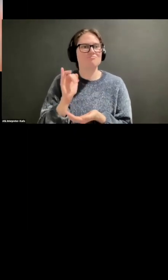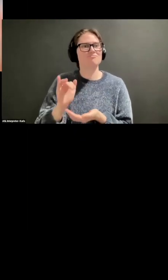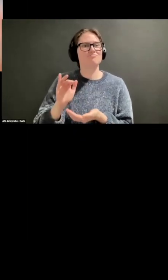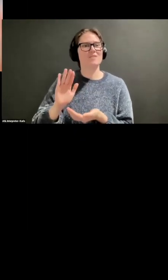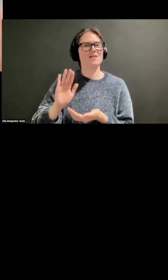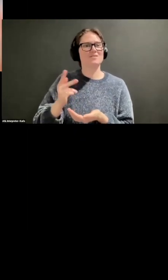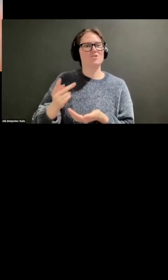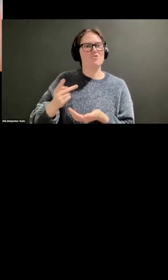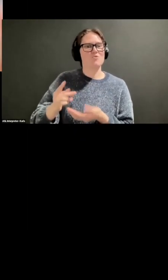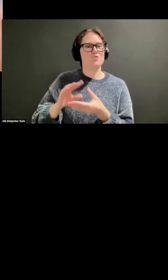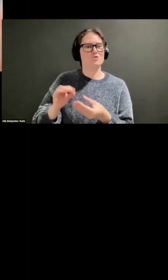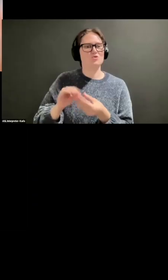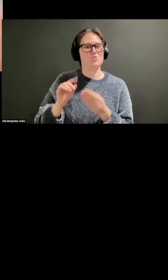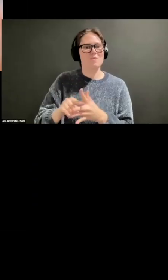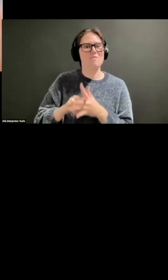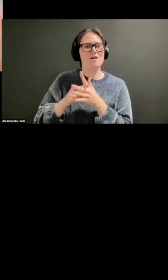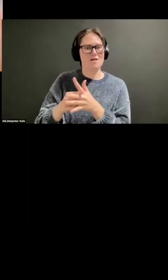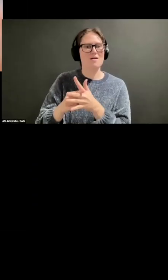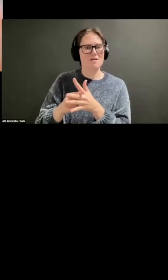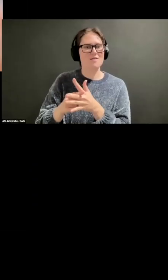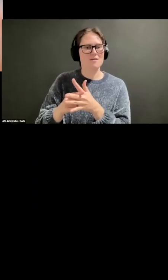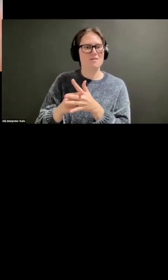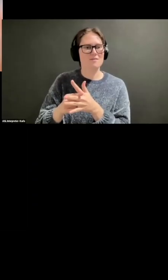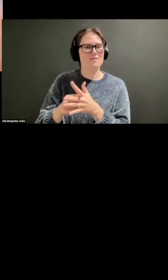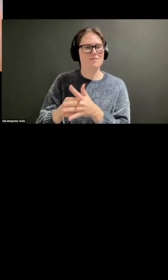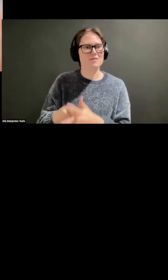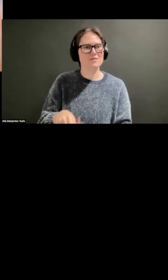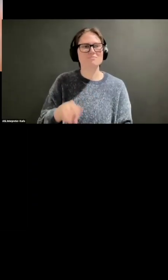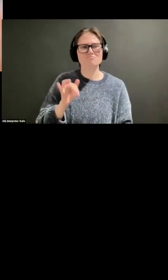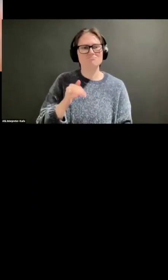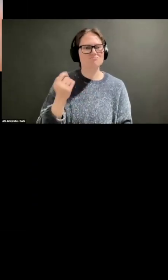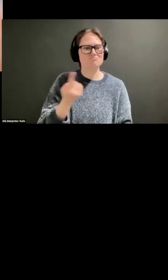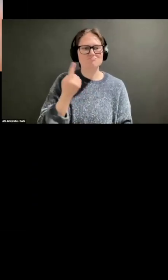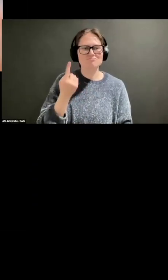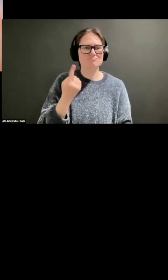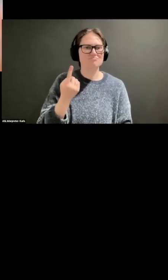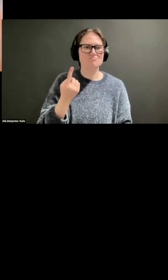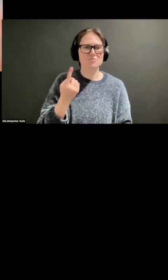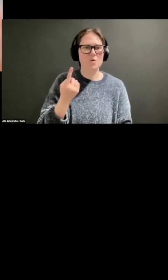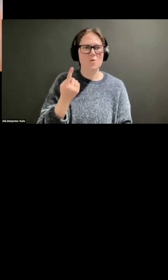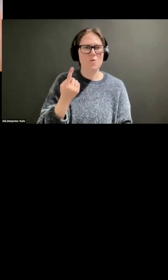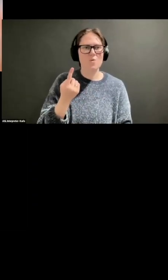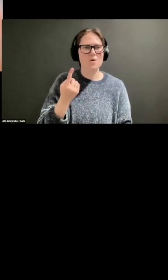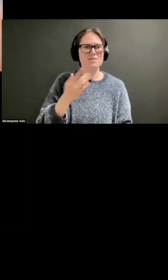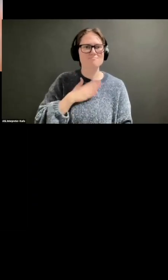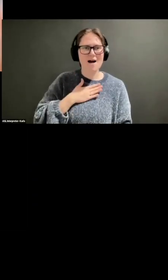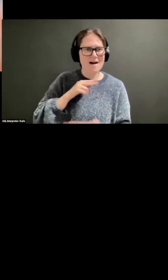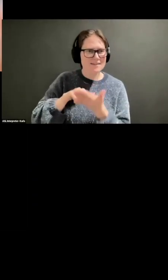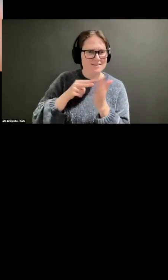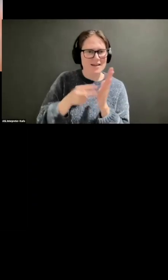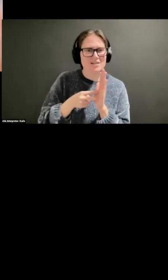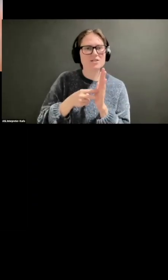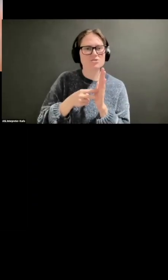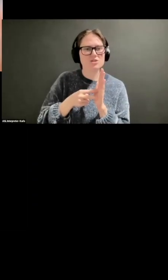It was always everybody's intention from my understanding that she would just be with me